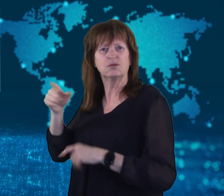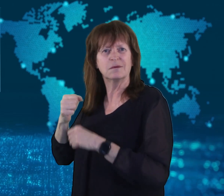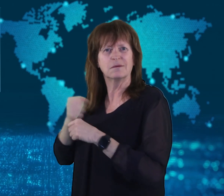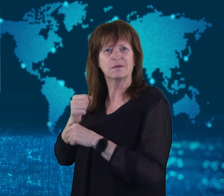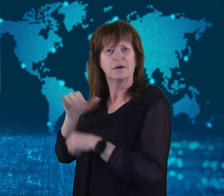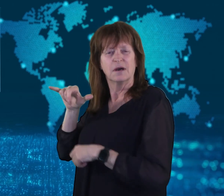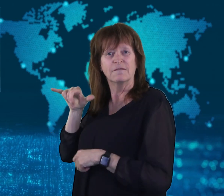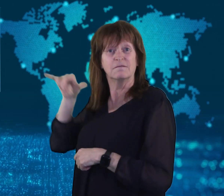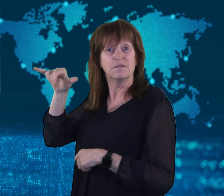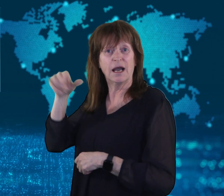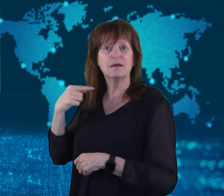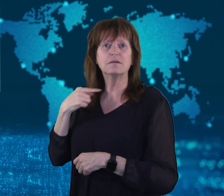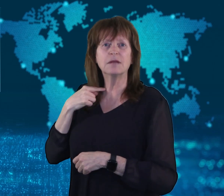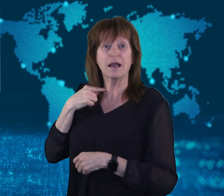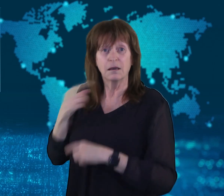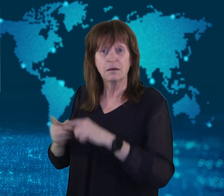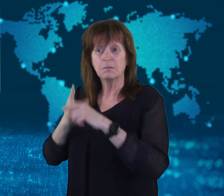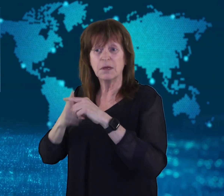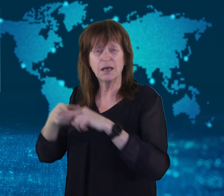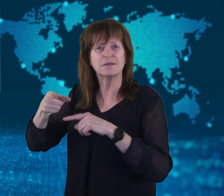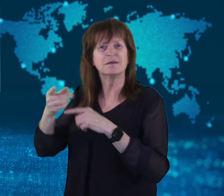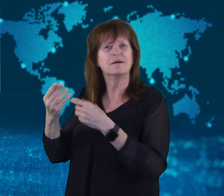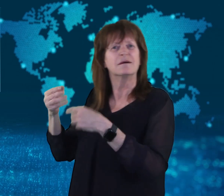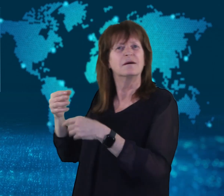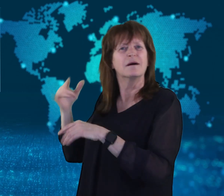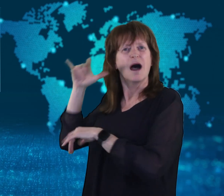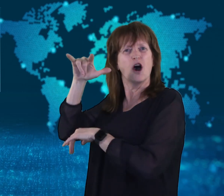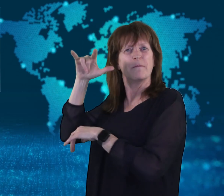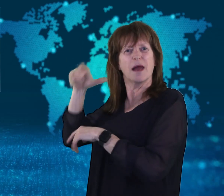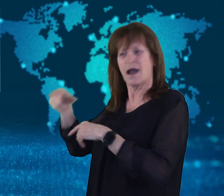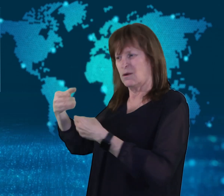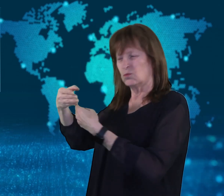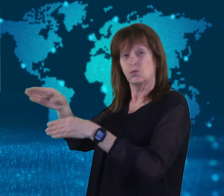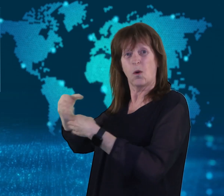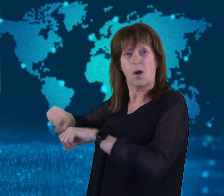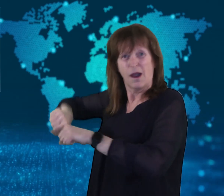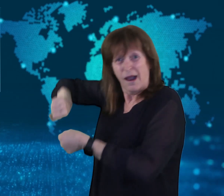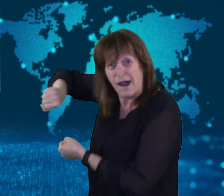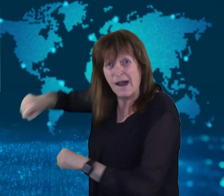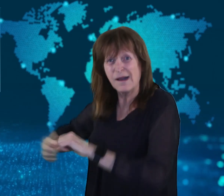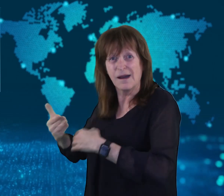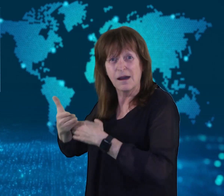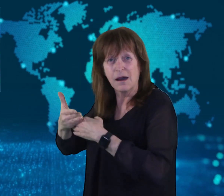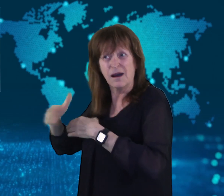an emergency exit in mid air before being tackled by passengers and flight crew.